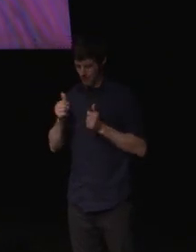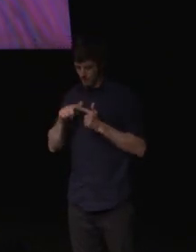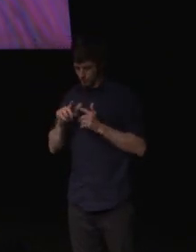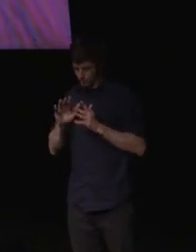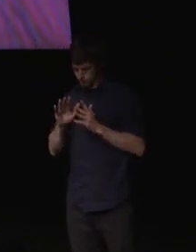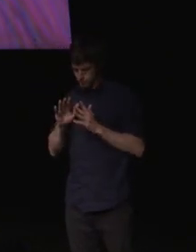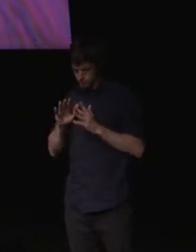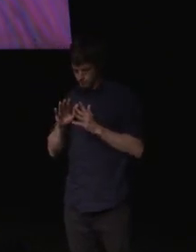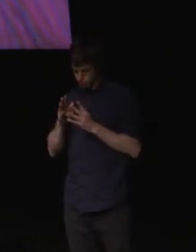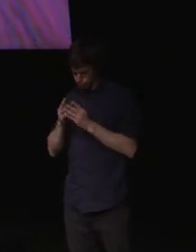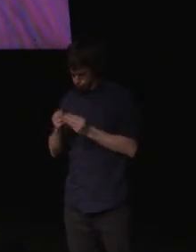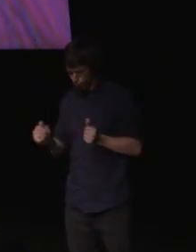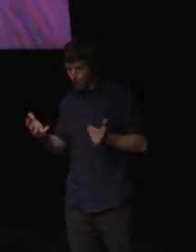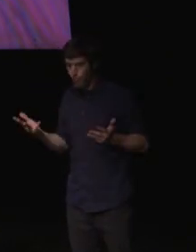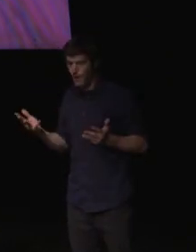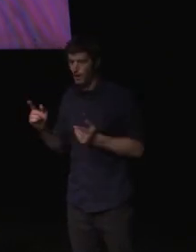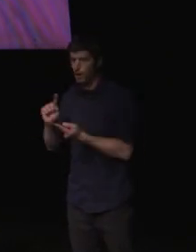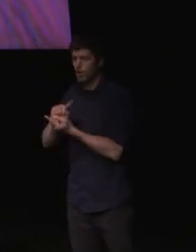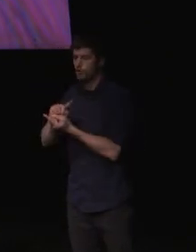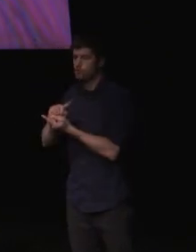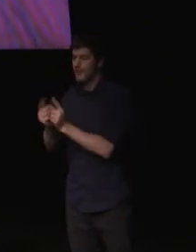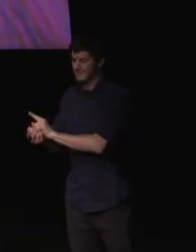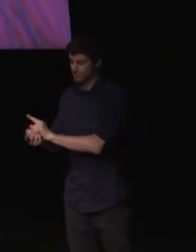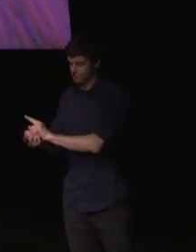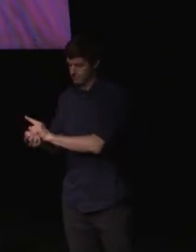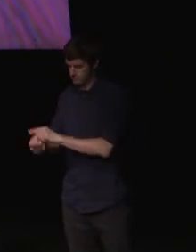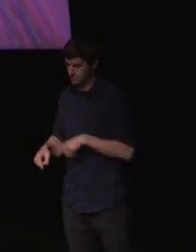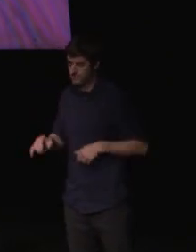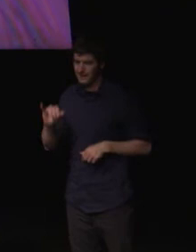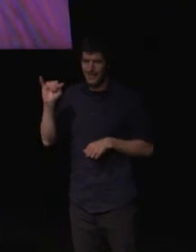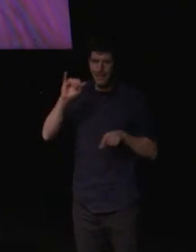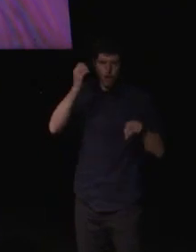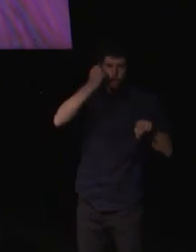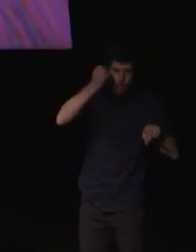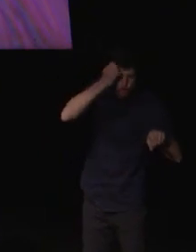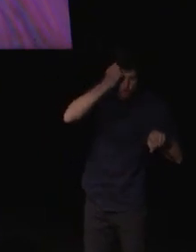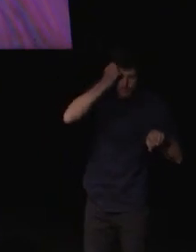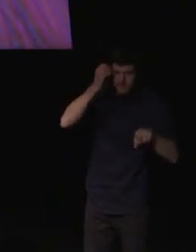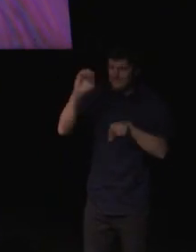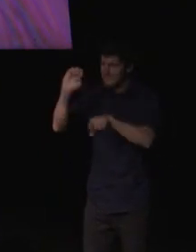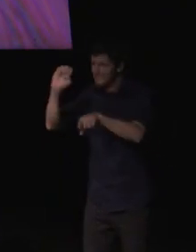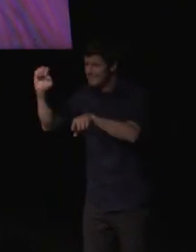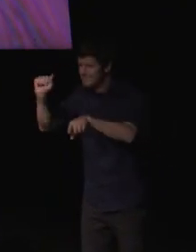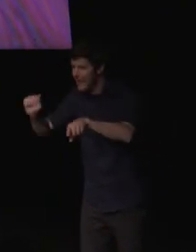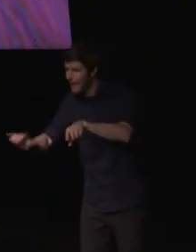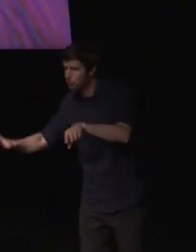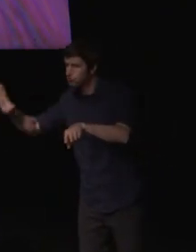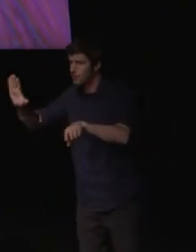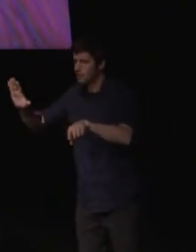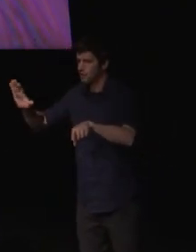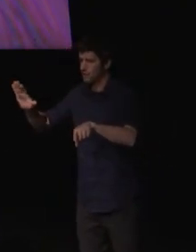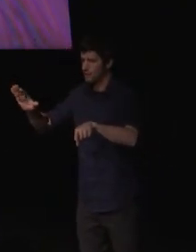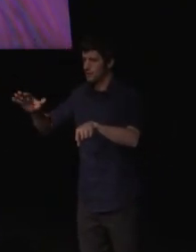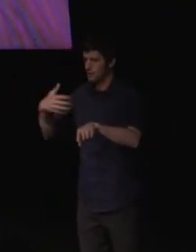So, in certain markets like Europe, or East Asia, you want users to be able to match make with each other,